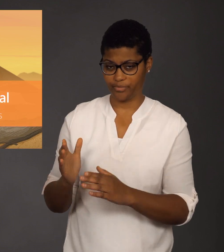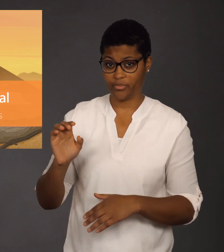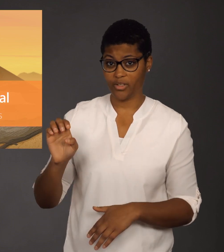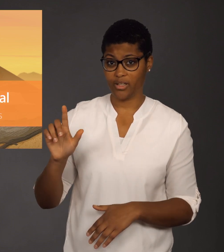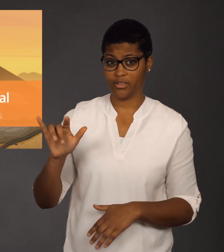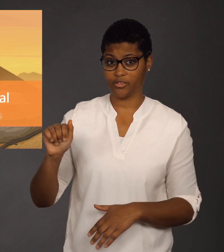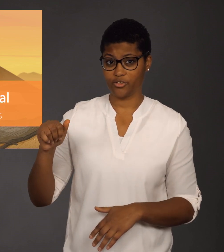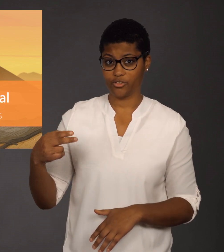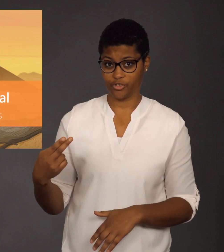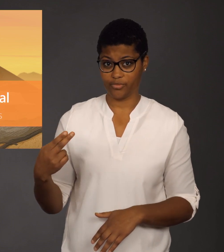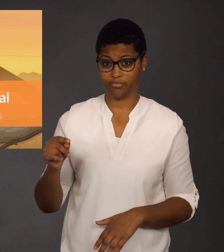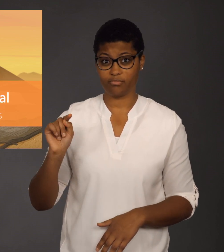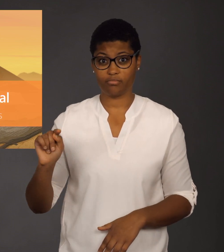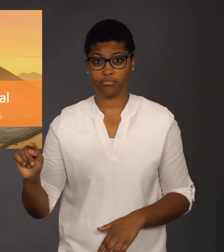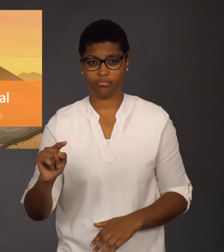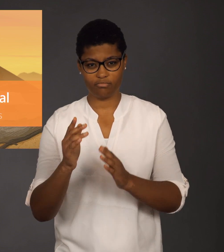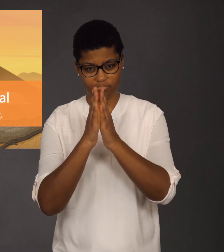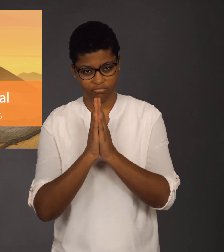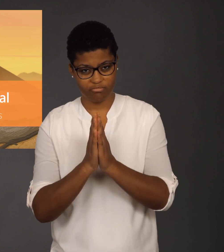Elijah and the Priests of Baal